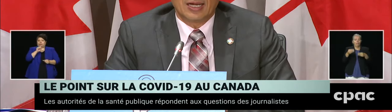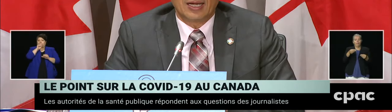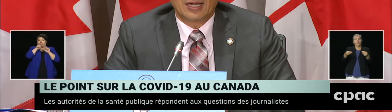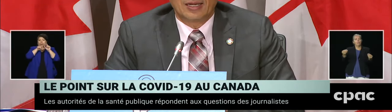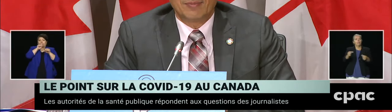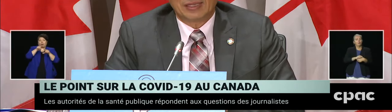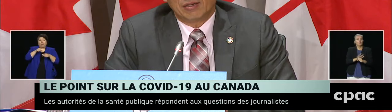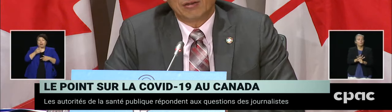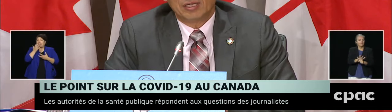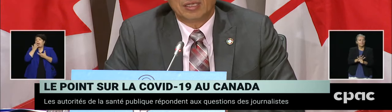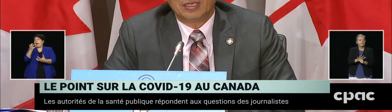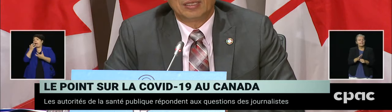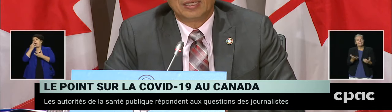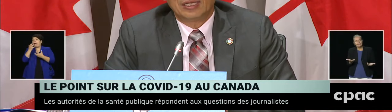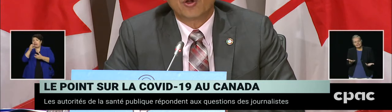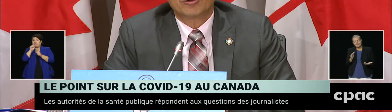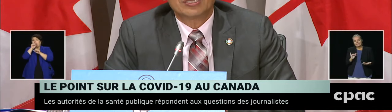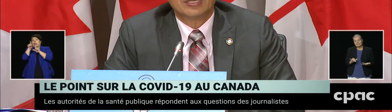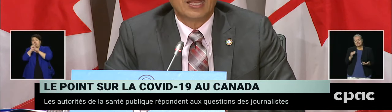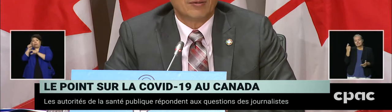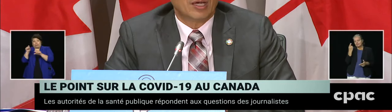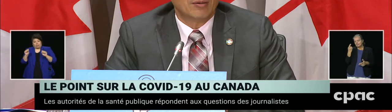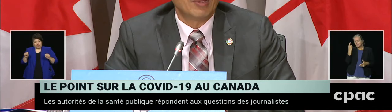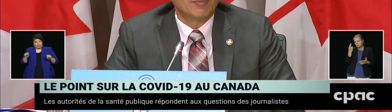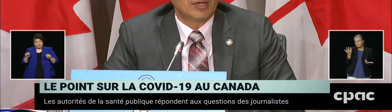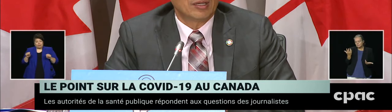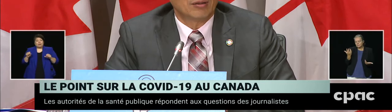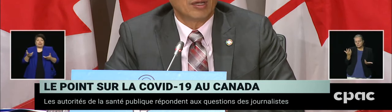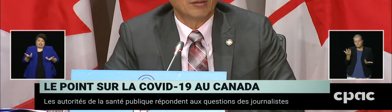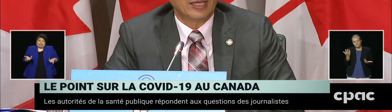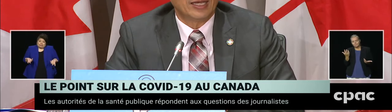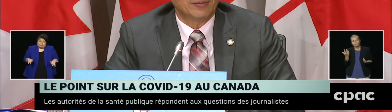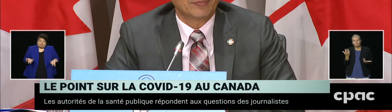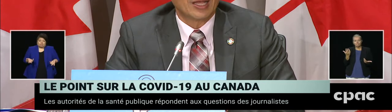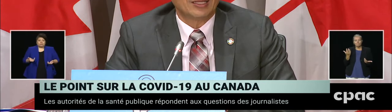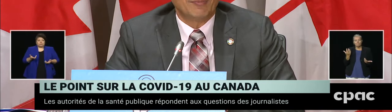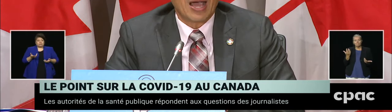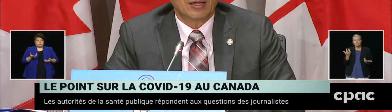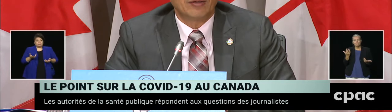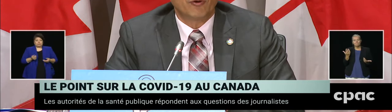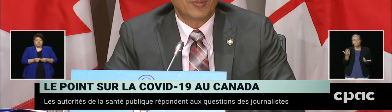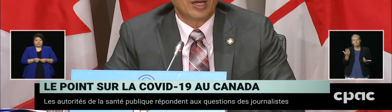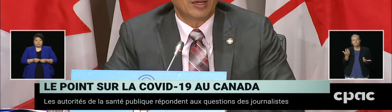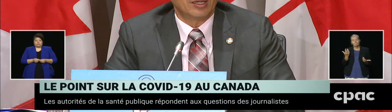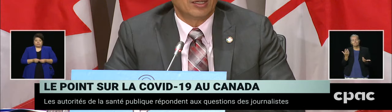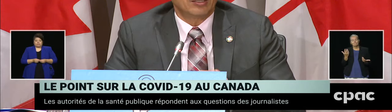SCREAMING VERY LOUDLY, THIS COULD INCREASE THE RISK OF